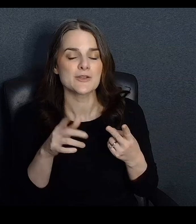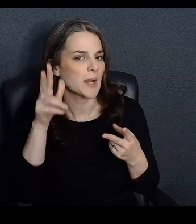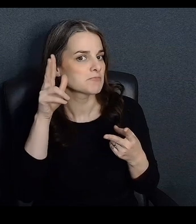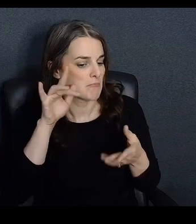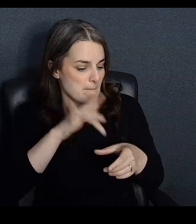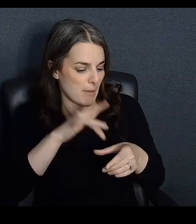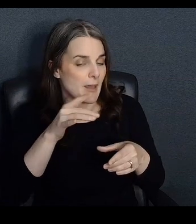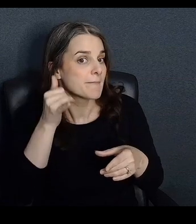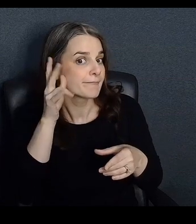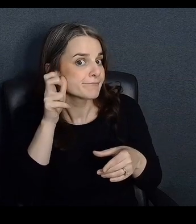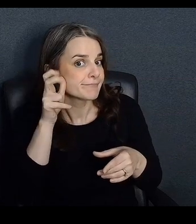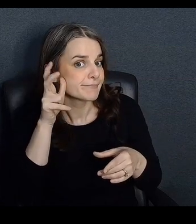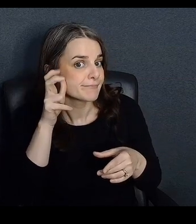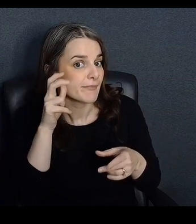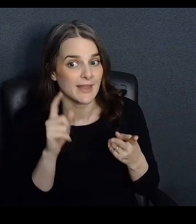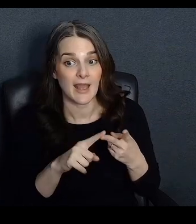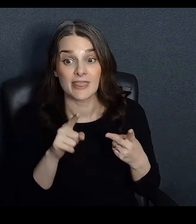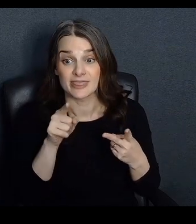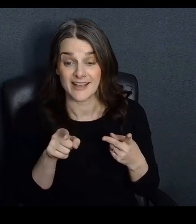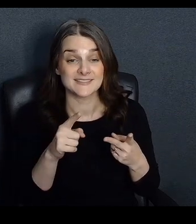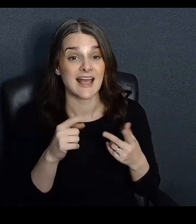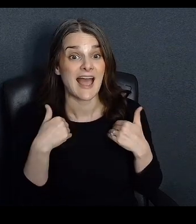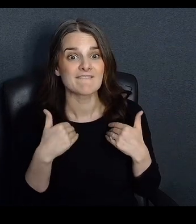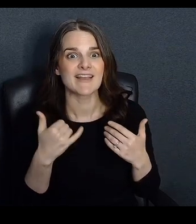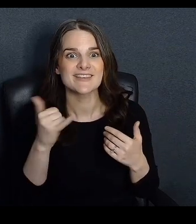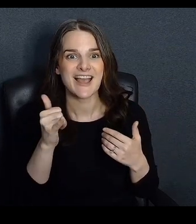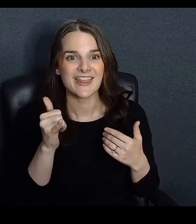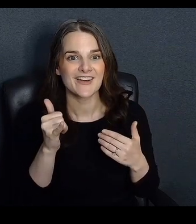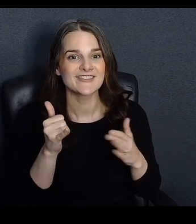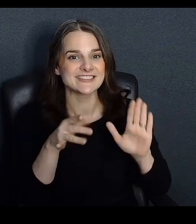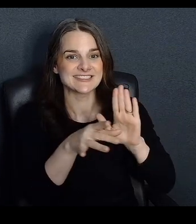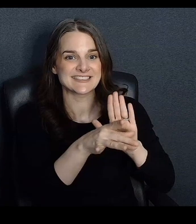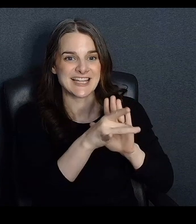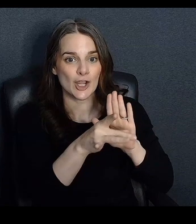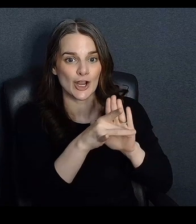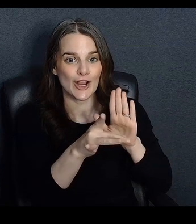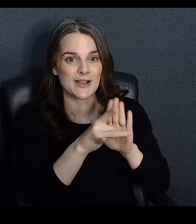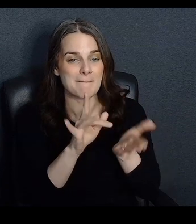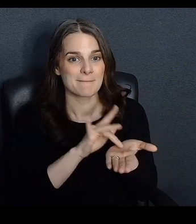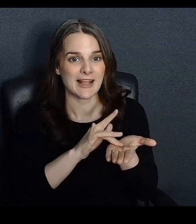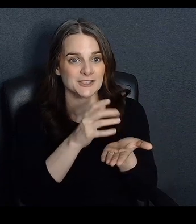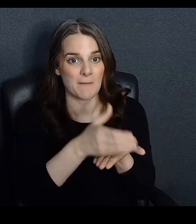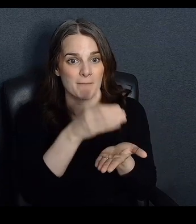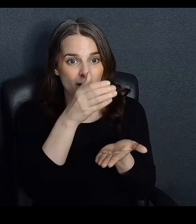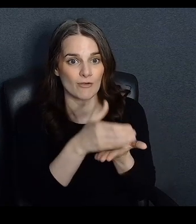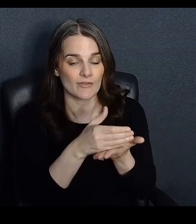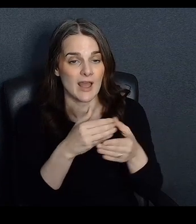So in this picture, someone has put a yellow tactile sticker on a medication bottle. And they've recorded a voice note